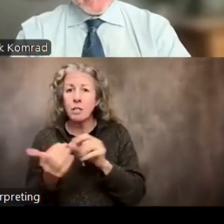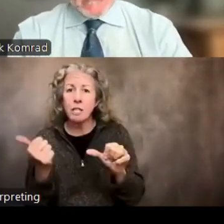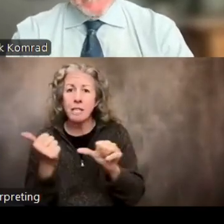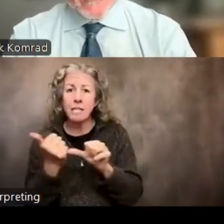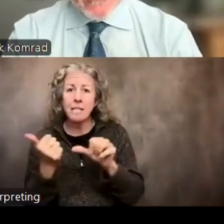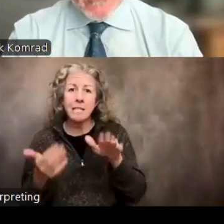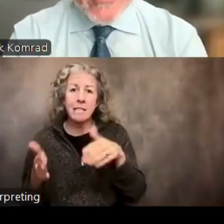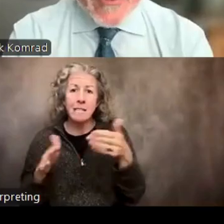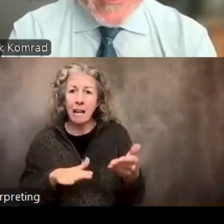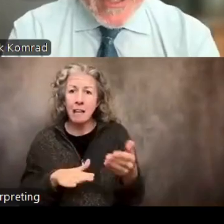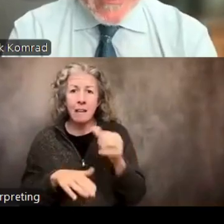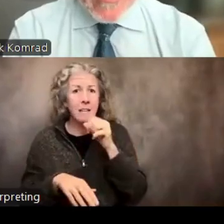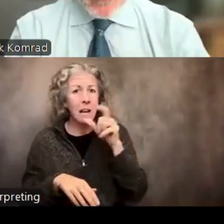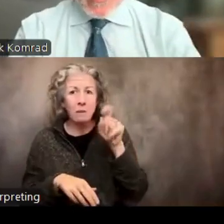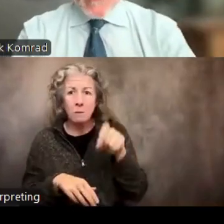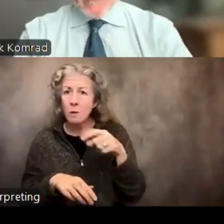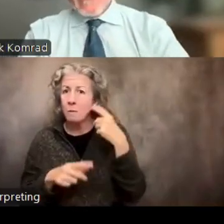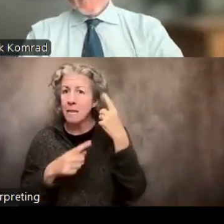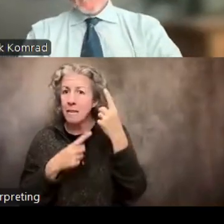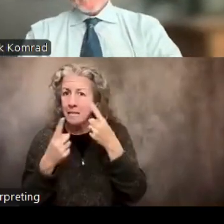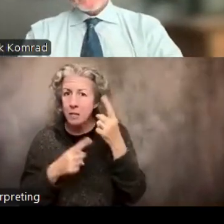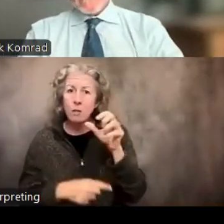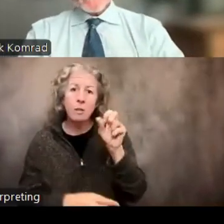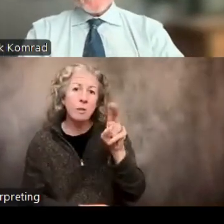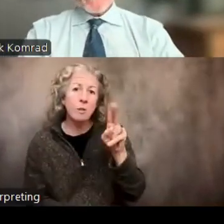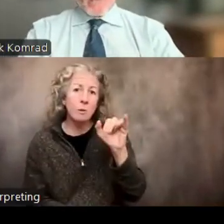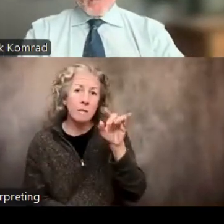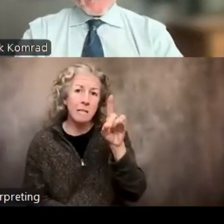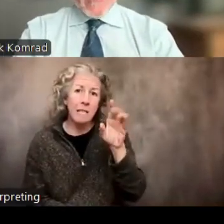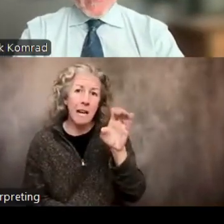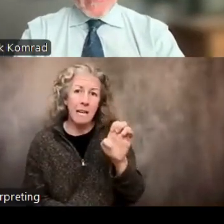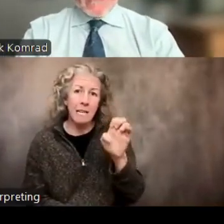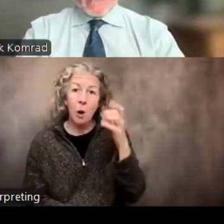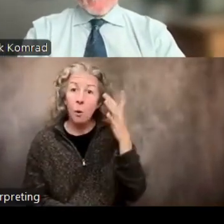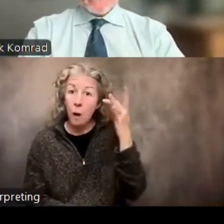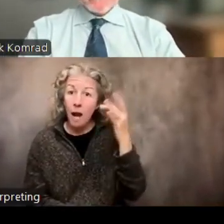cases of suicide. Why? Because patients do not want to die, but